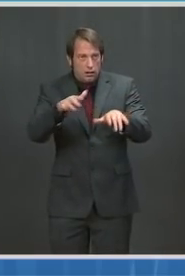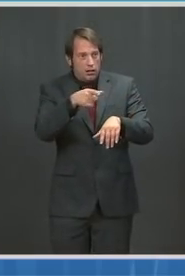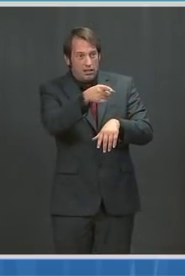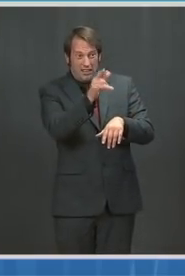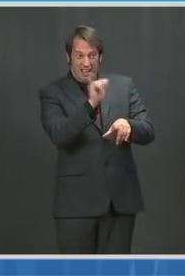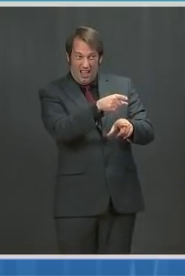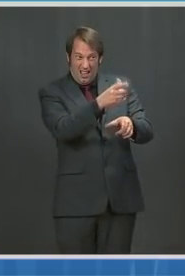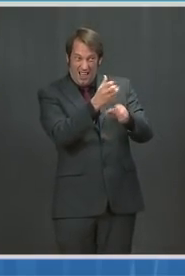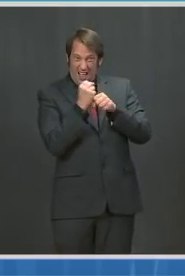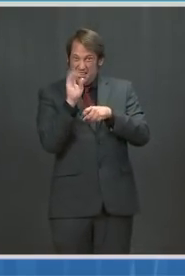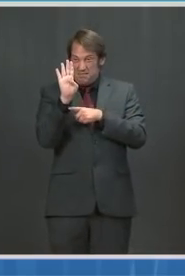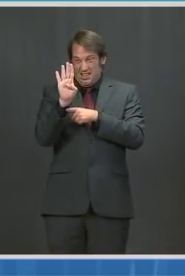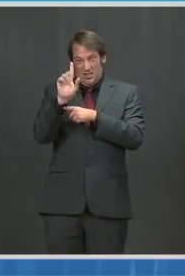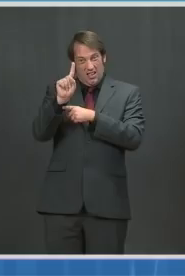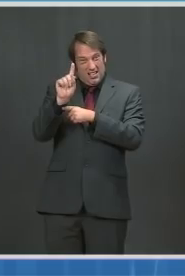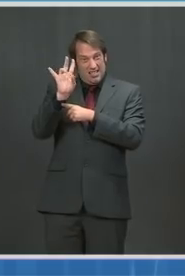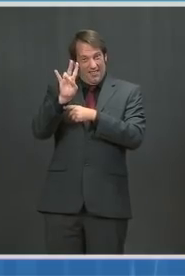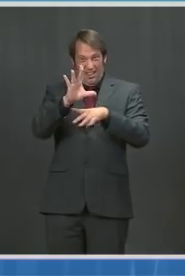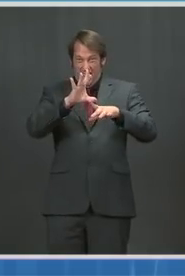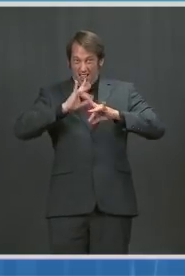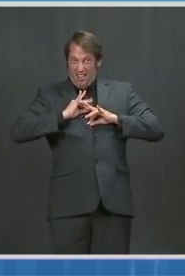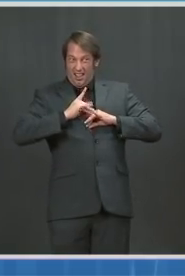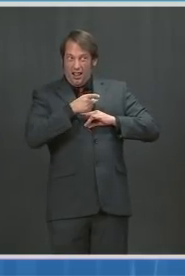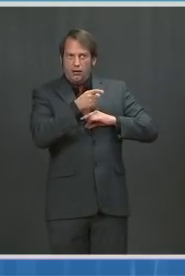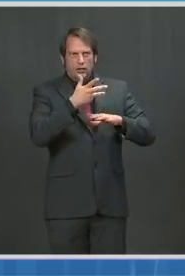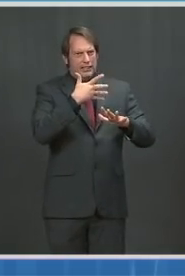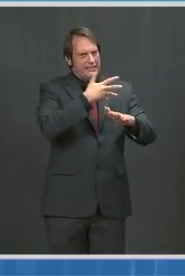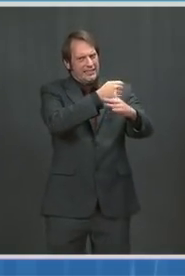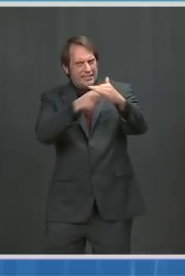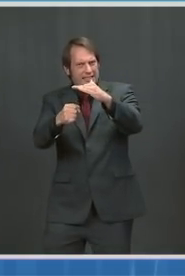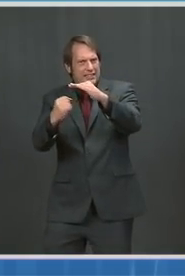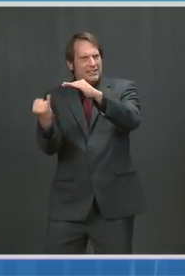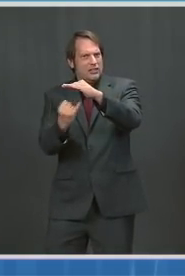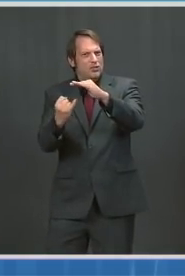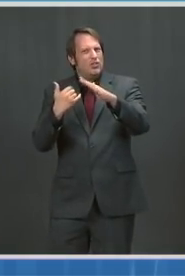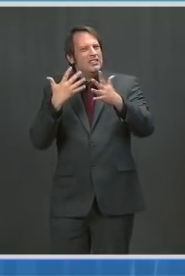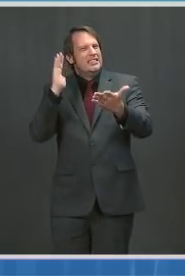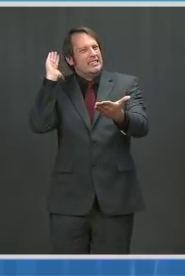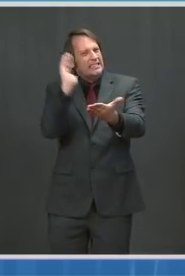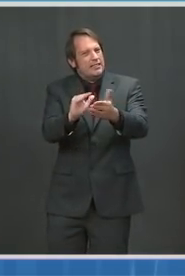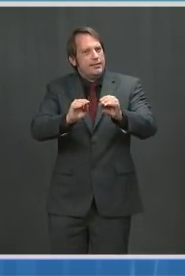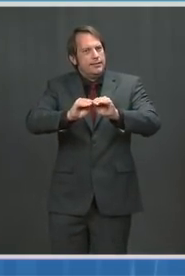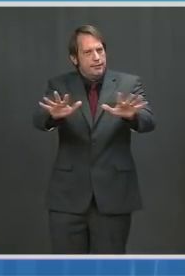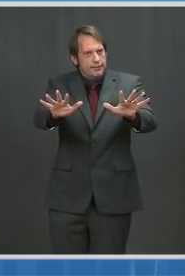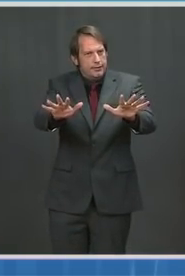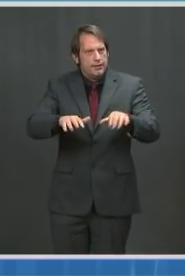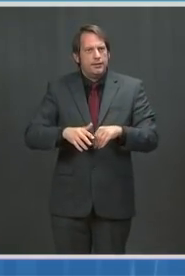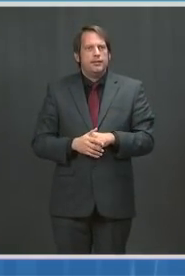These trends are pointing to two clear truths. One, the virus still has hold on us --